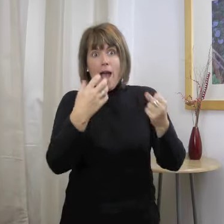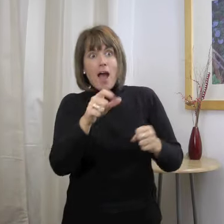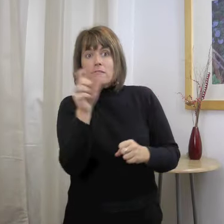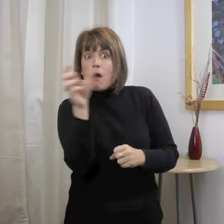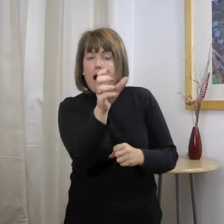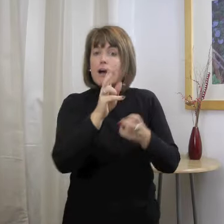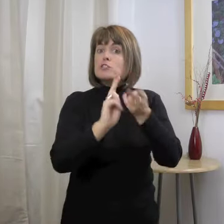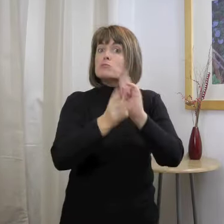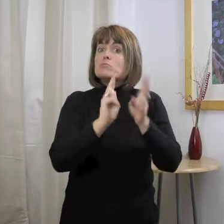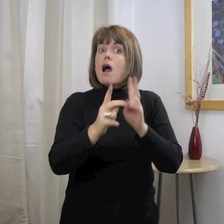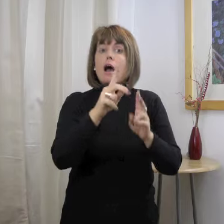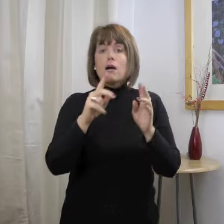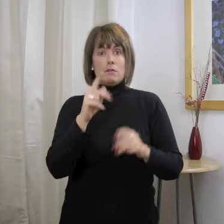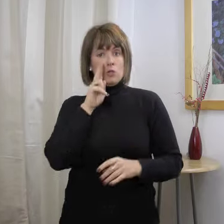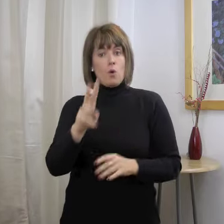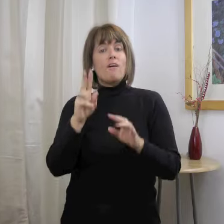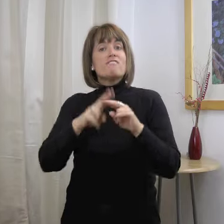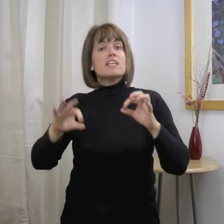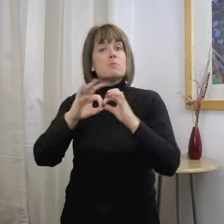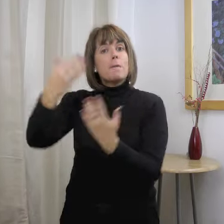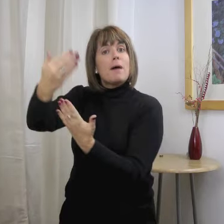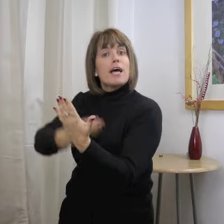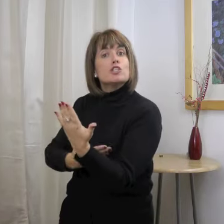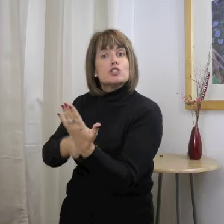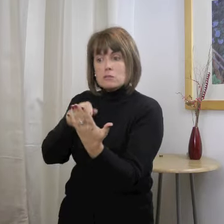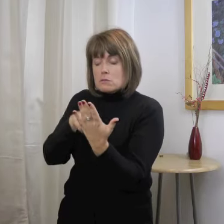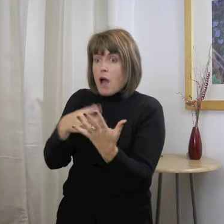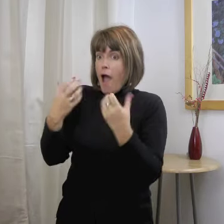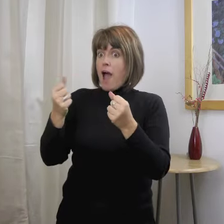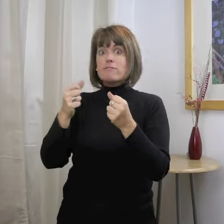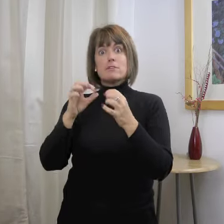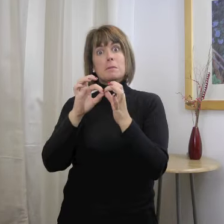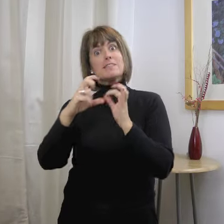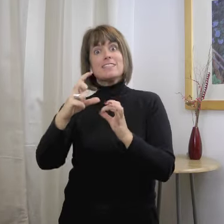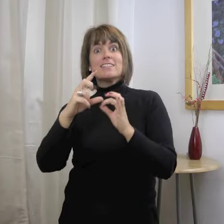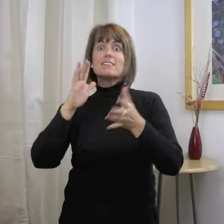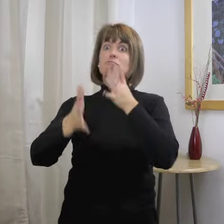I was delighted to see a post on Facebook saying BBC News 24 was broadcasting